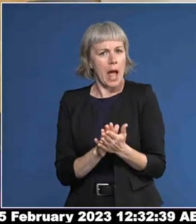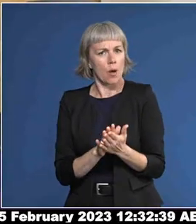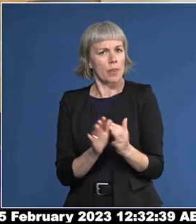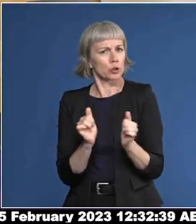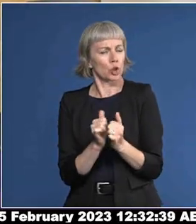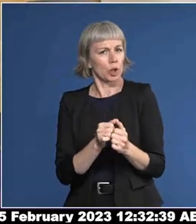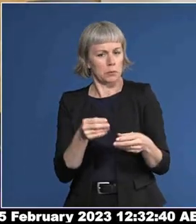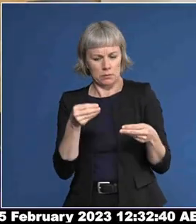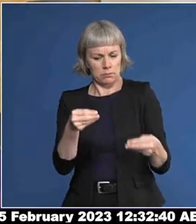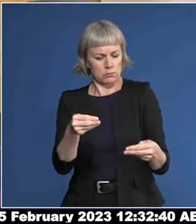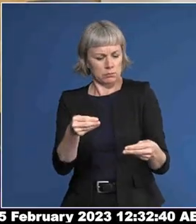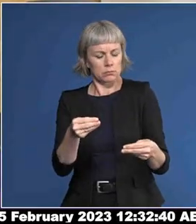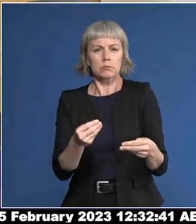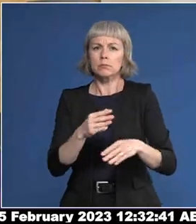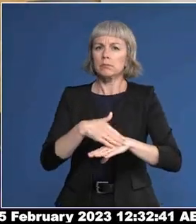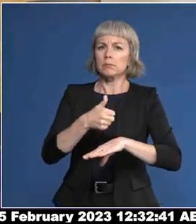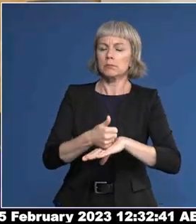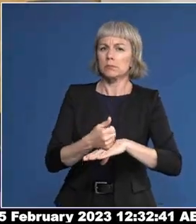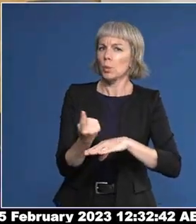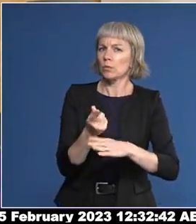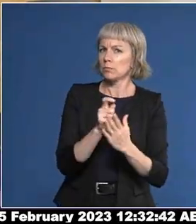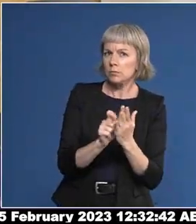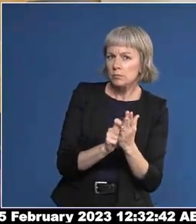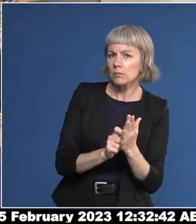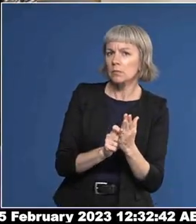the focus on these particular areas? Yes.